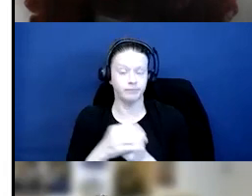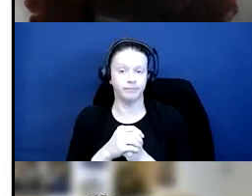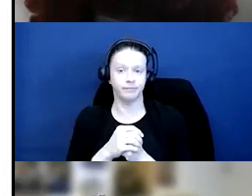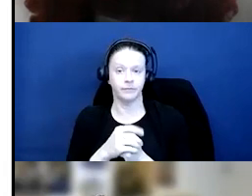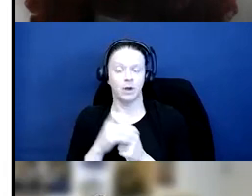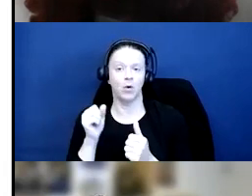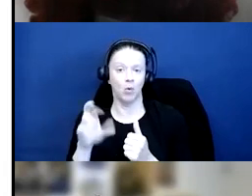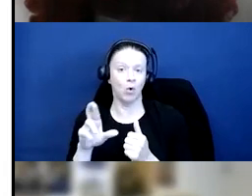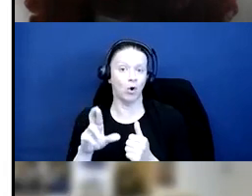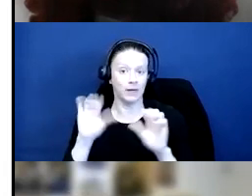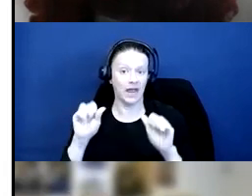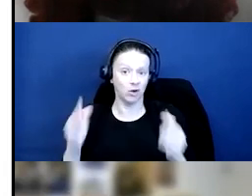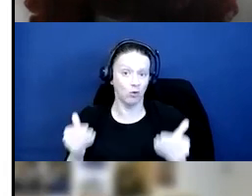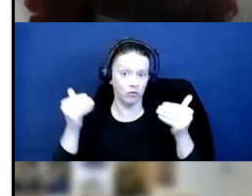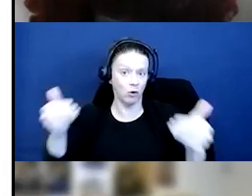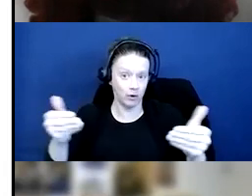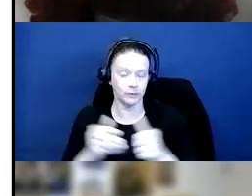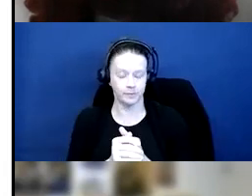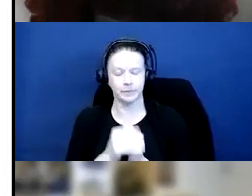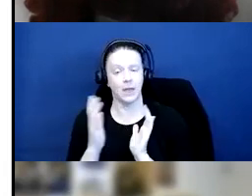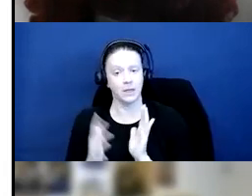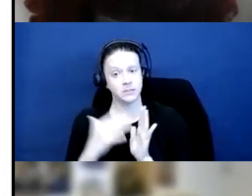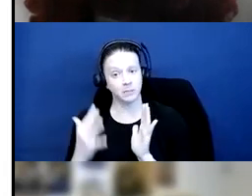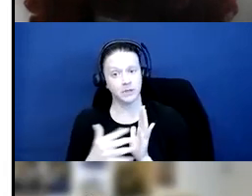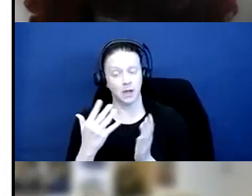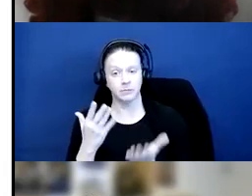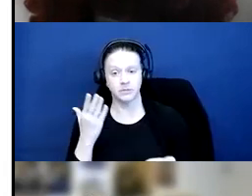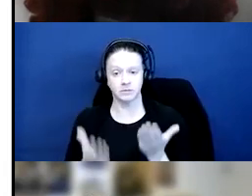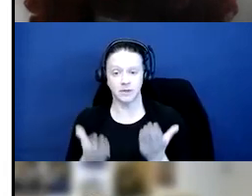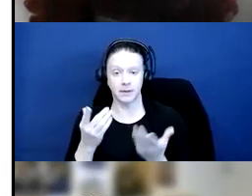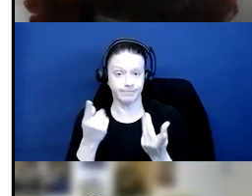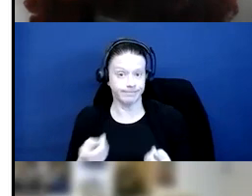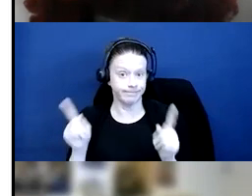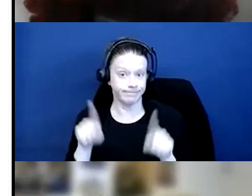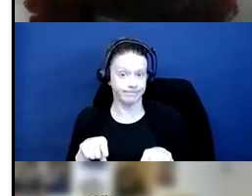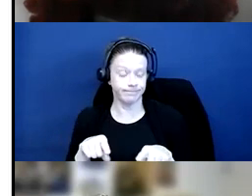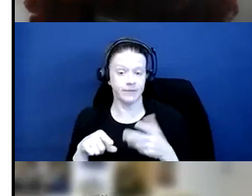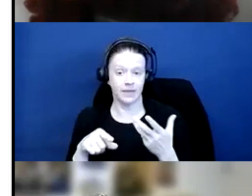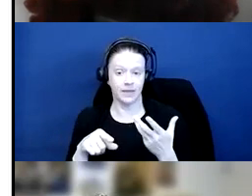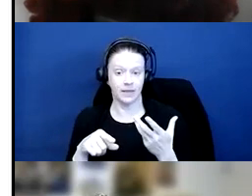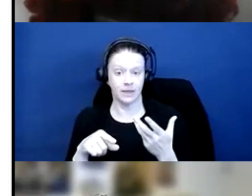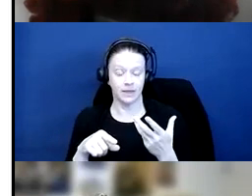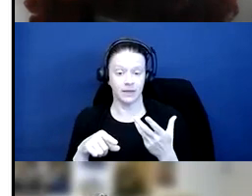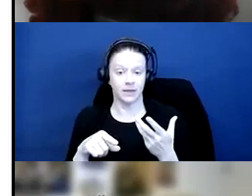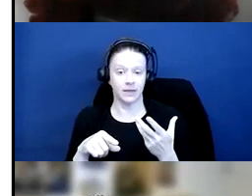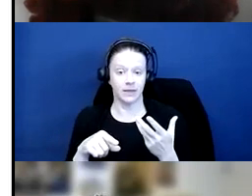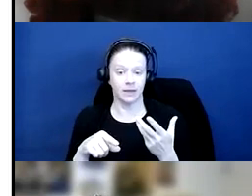So, in some cases, it might be communicated to you that